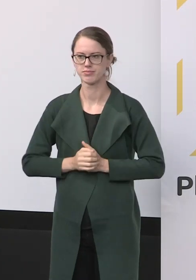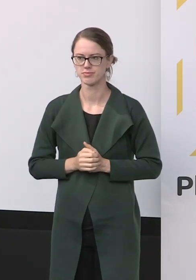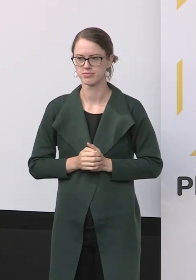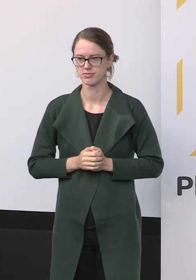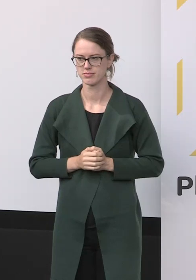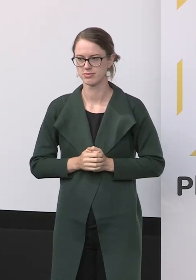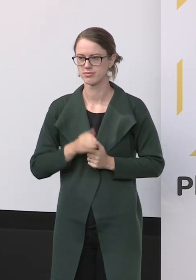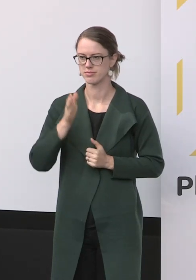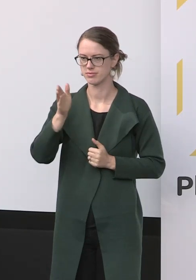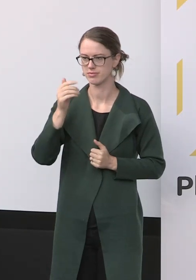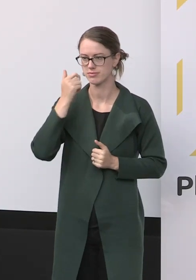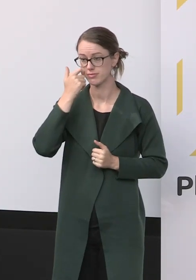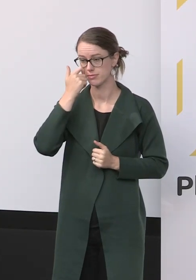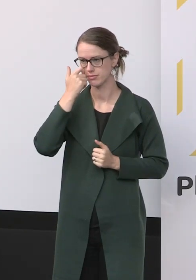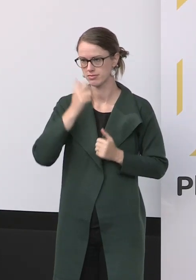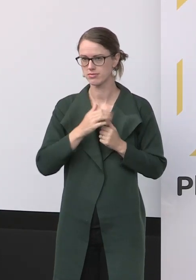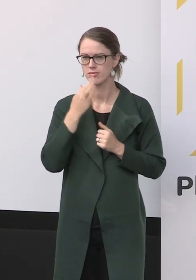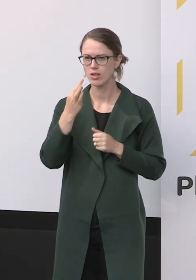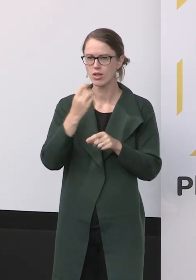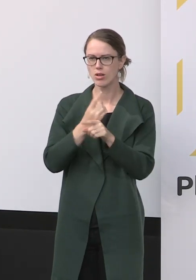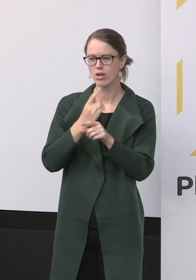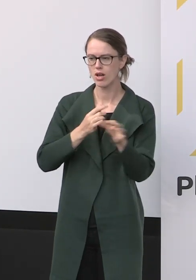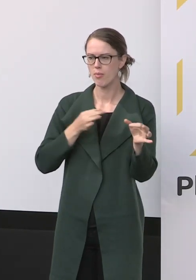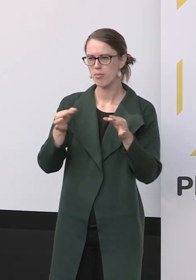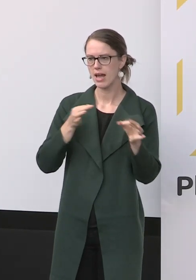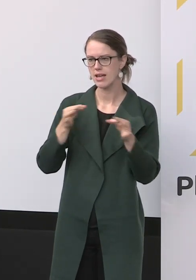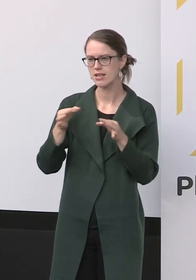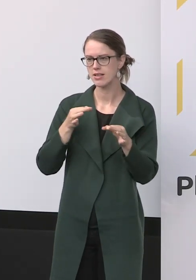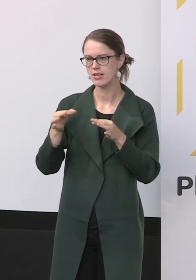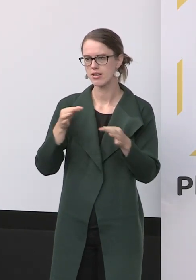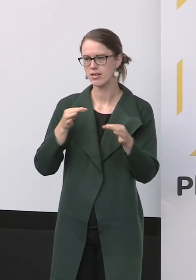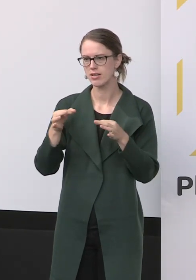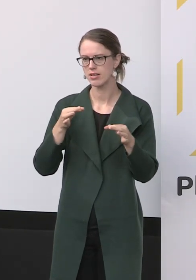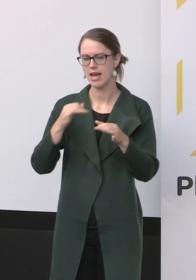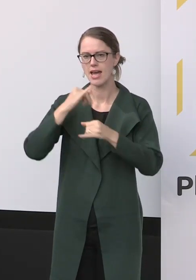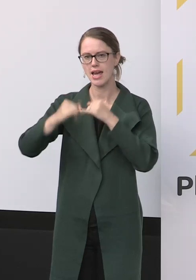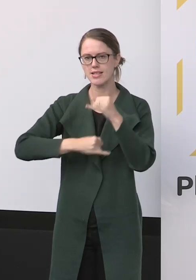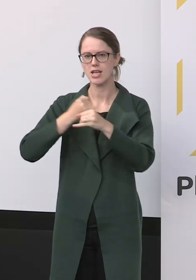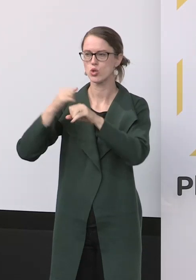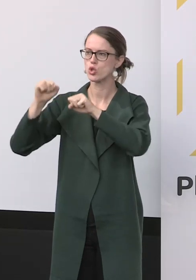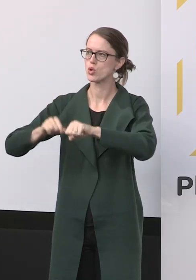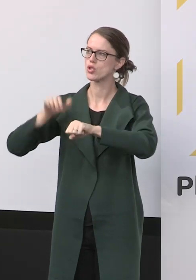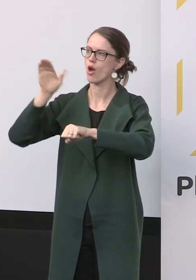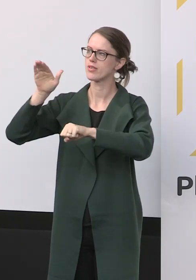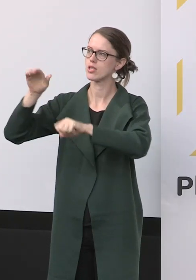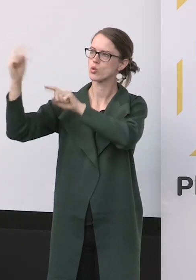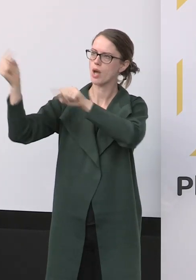course, will be part of that in due course. What will it take...